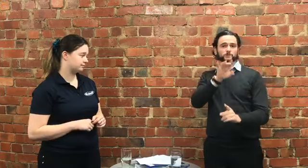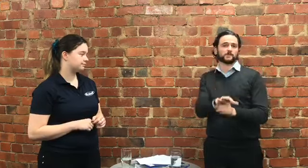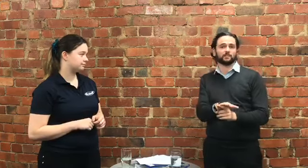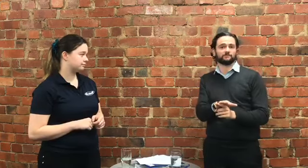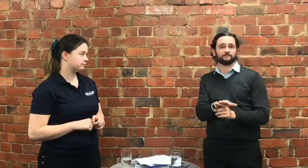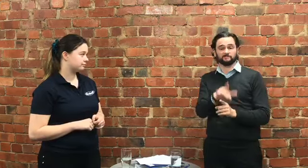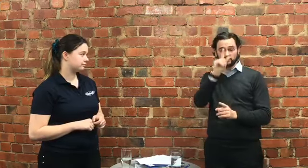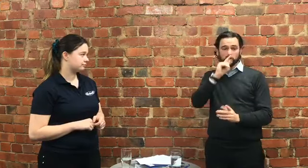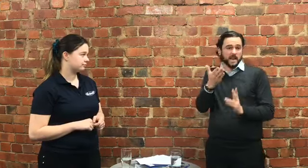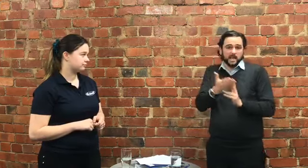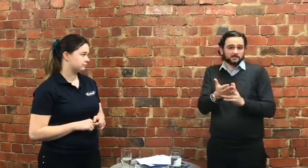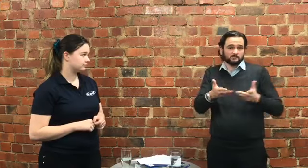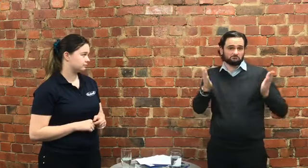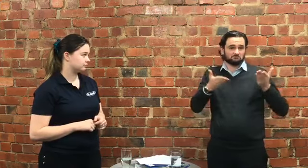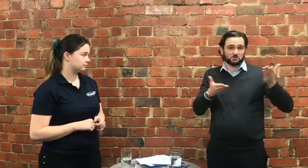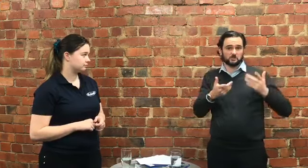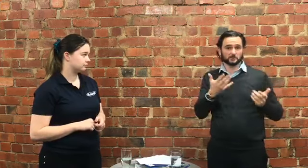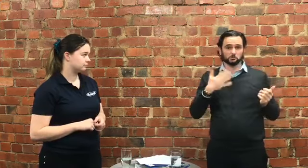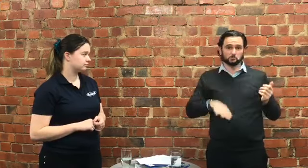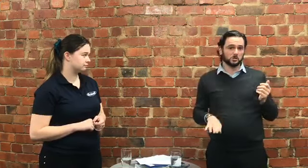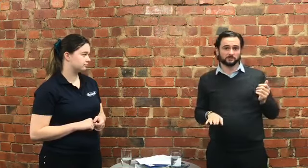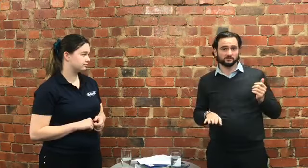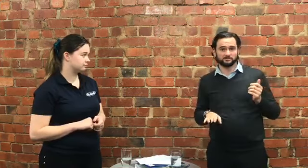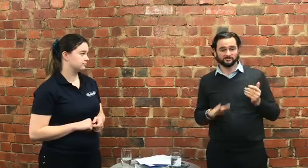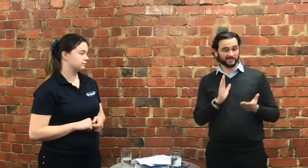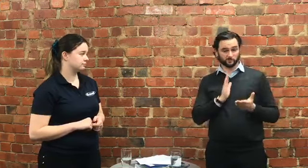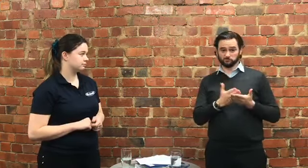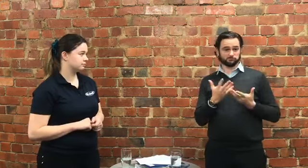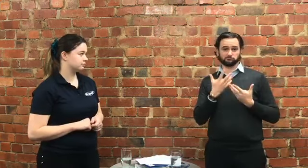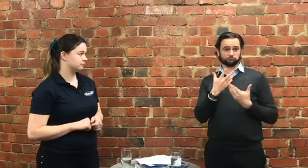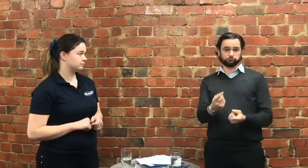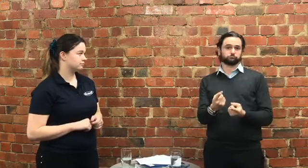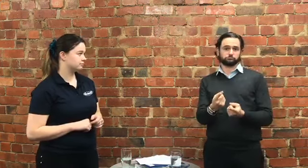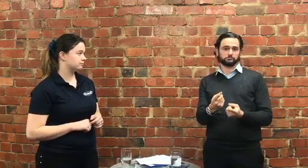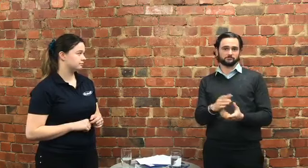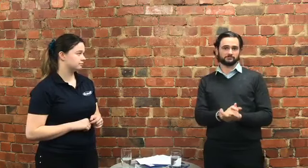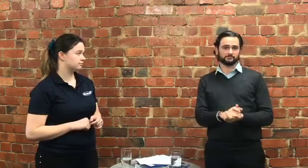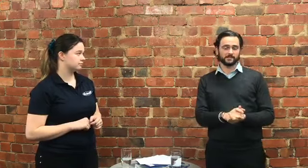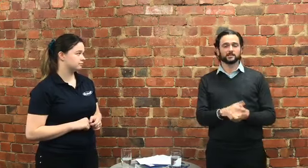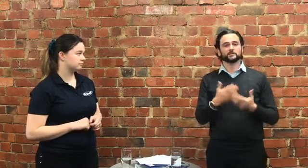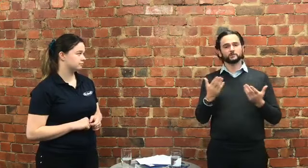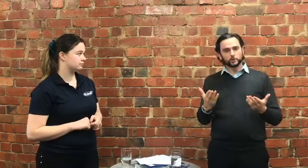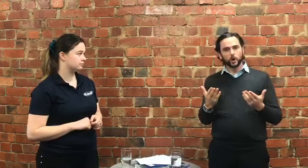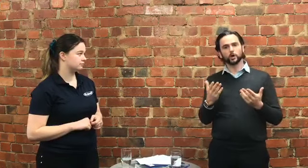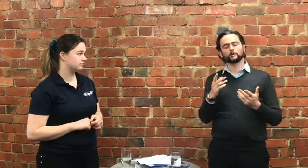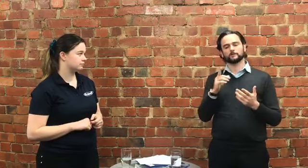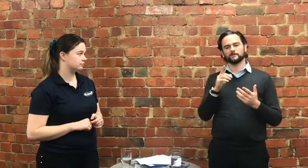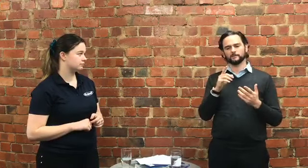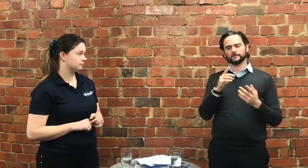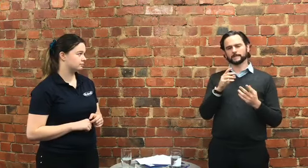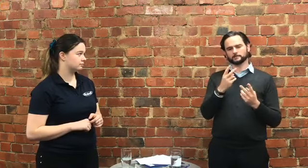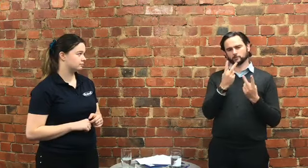If you're self-managed you can decide where you spend that money, on which services.